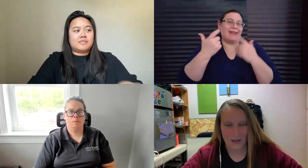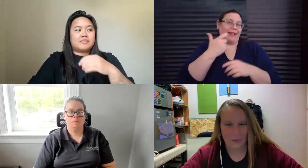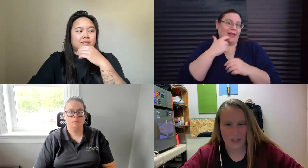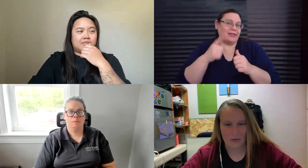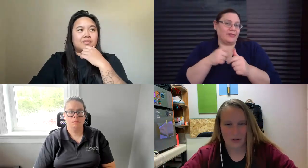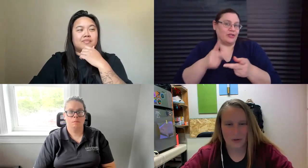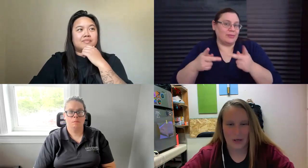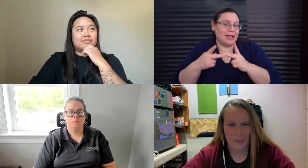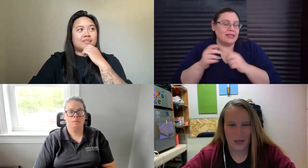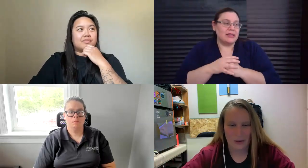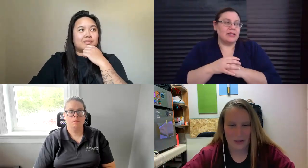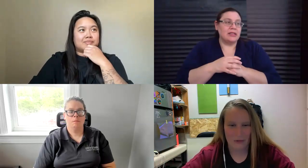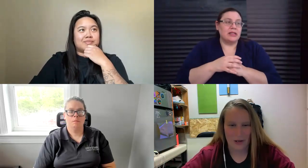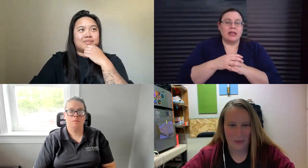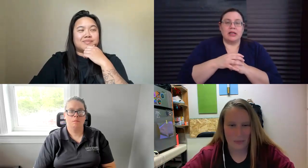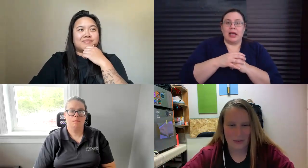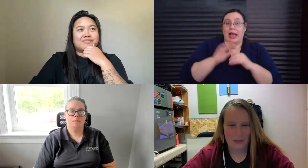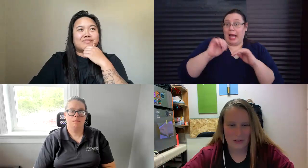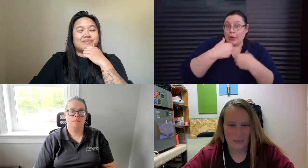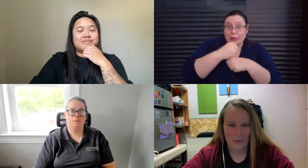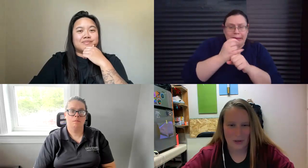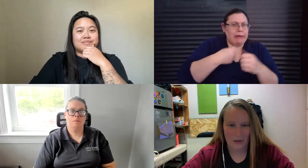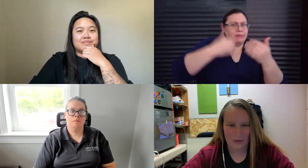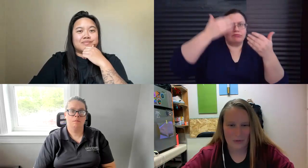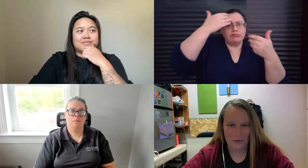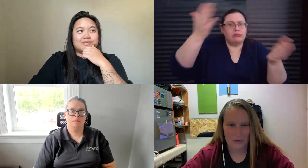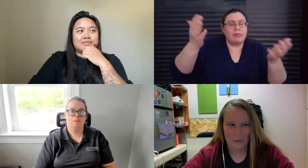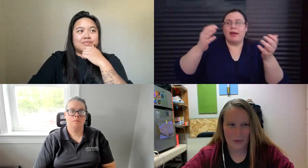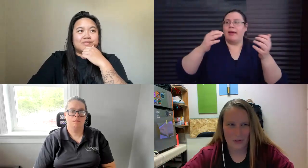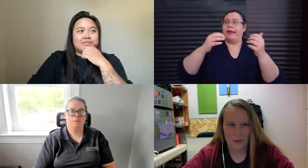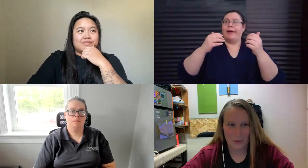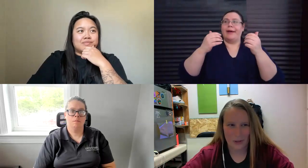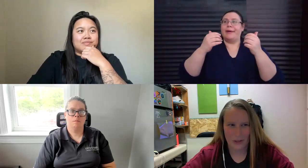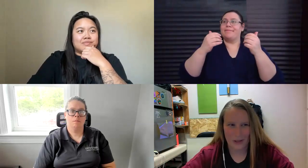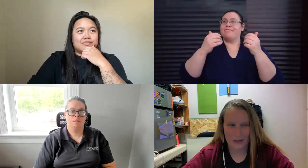I never had the means to do it.